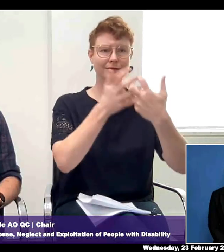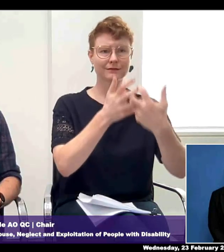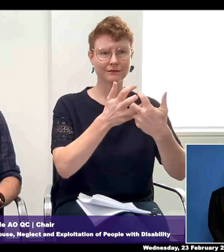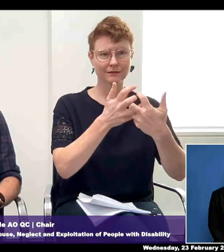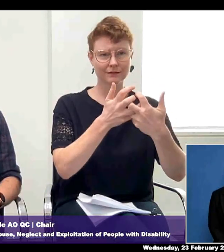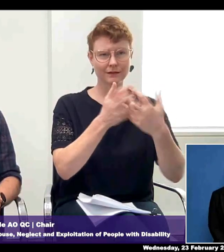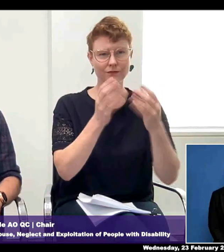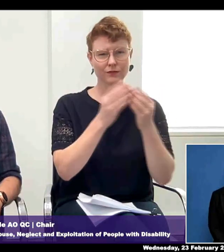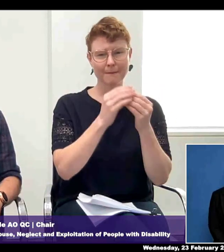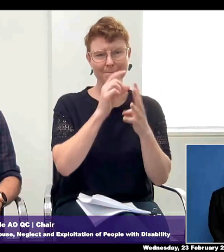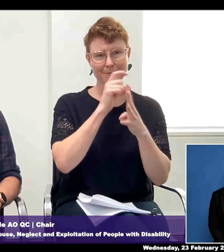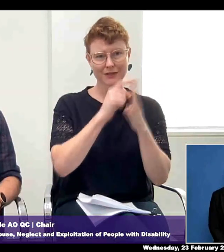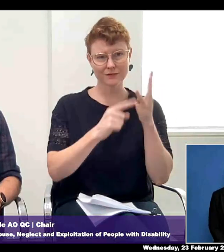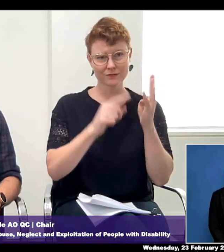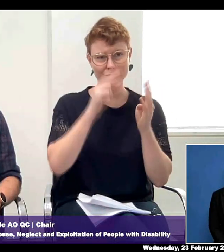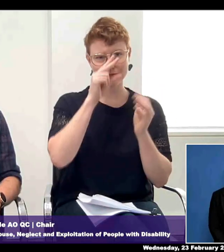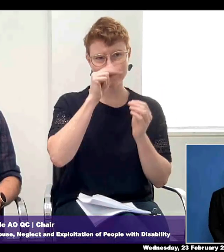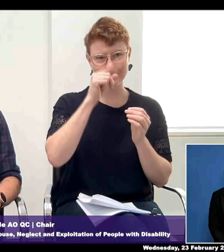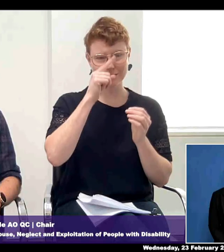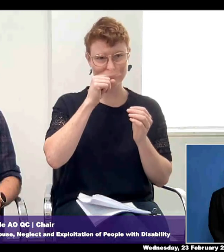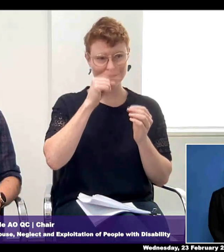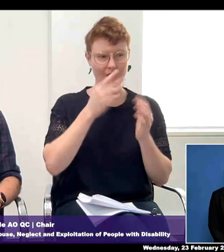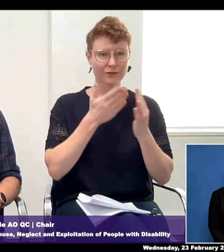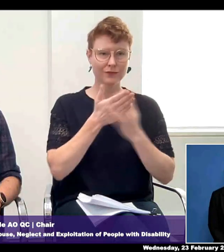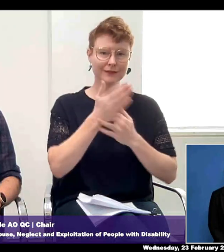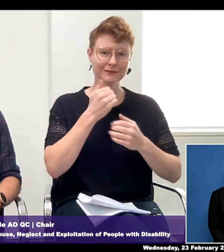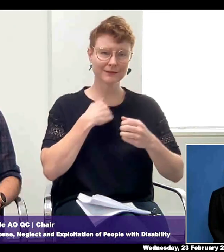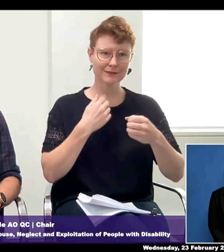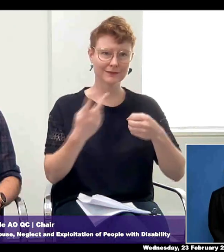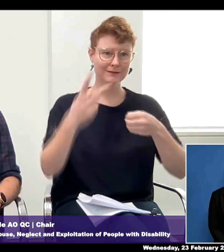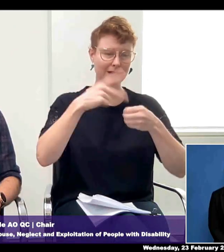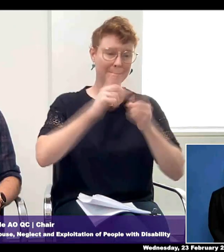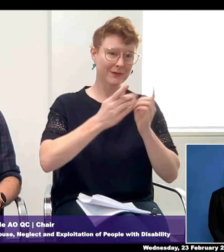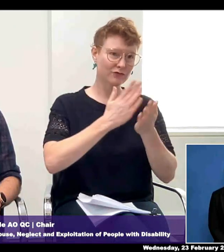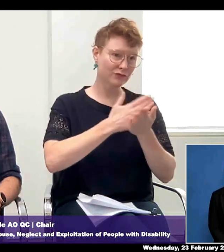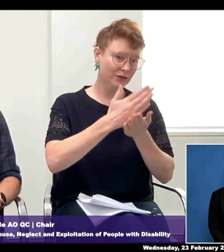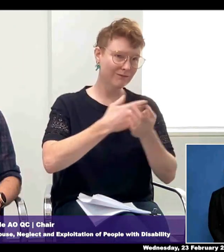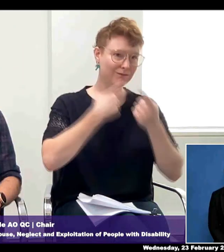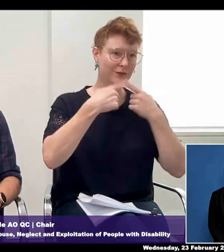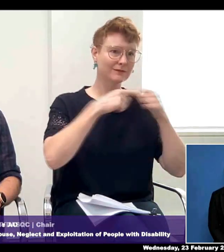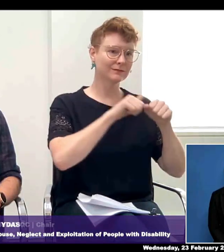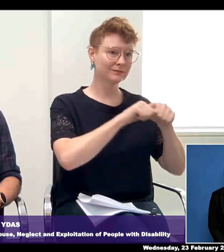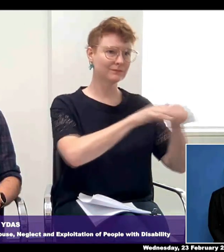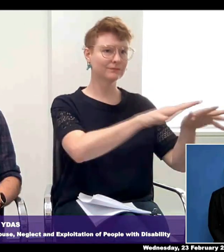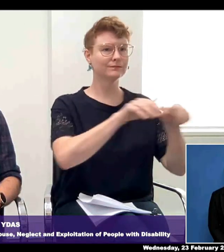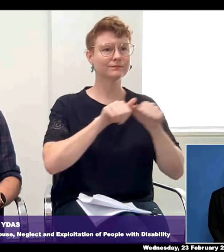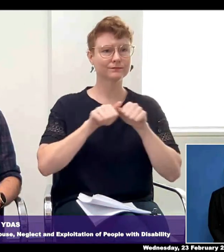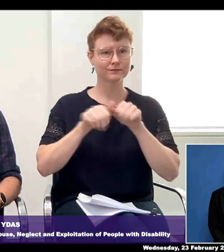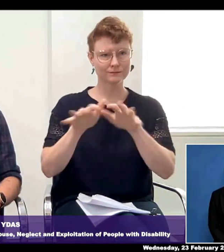So YDAS does have a very strong engagement with disabled young people through sharing